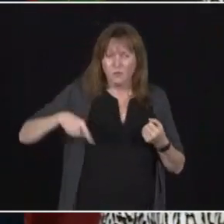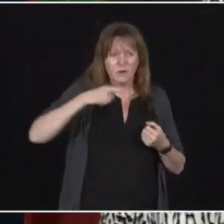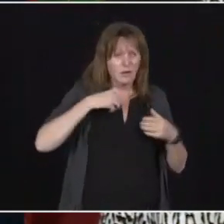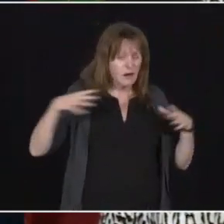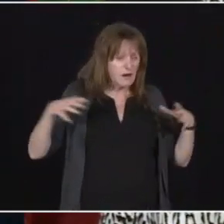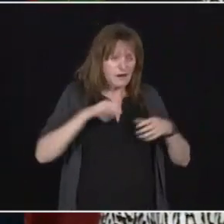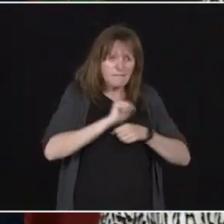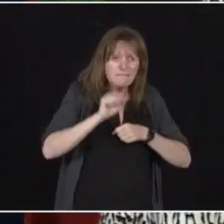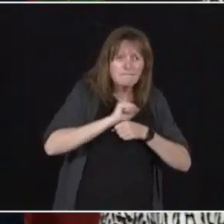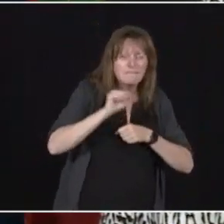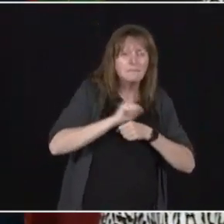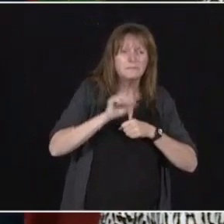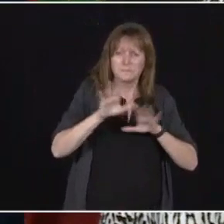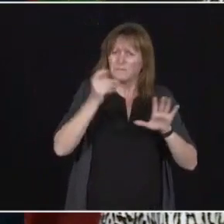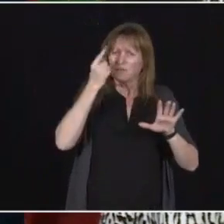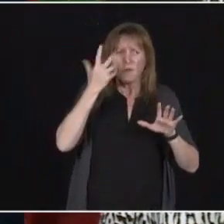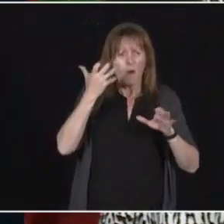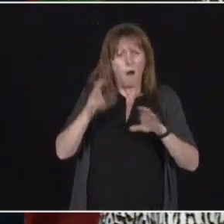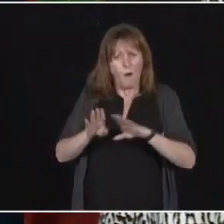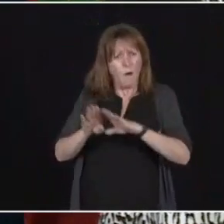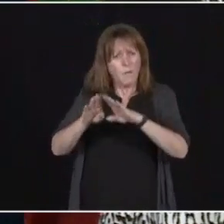get reopened safely.